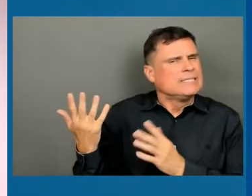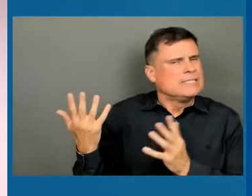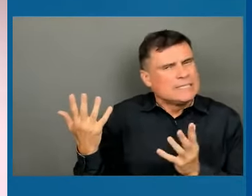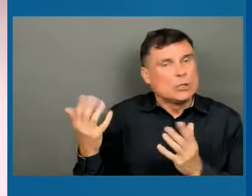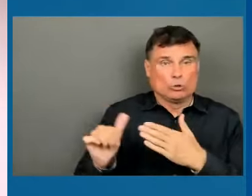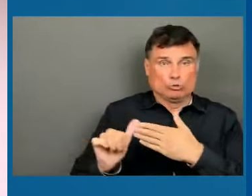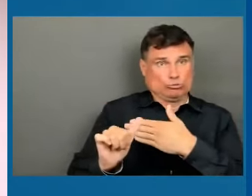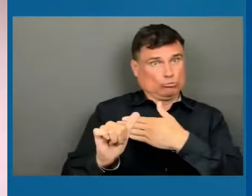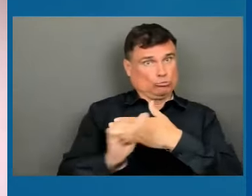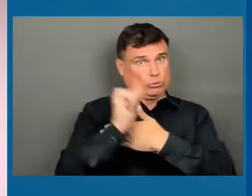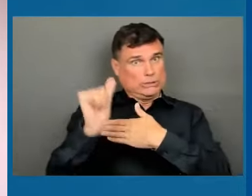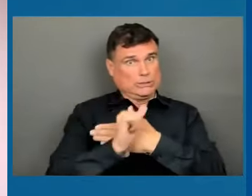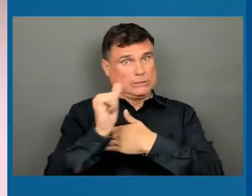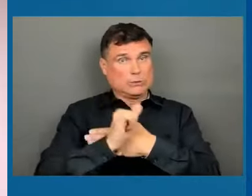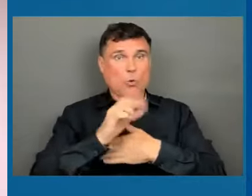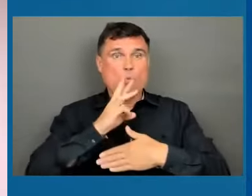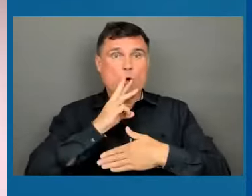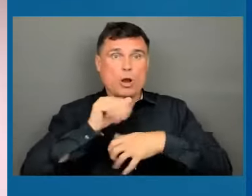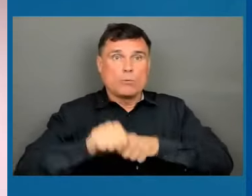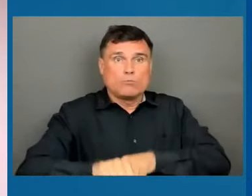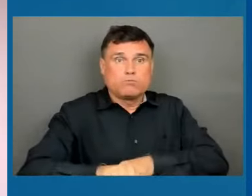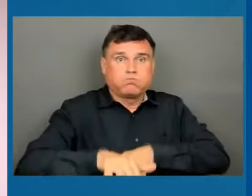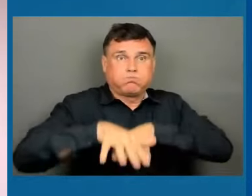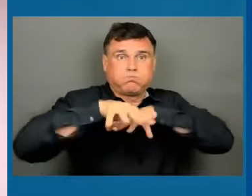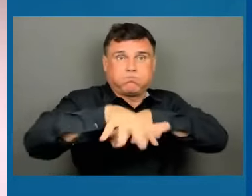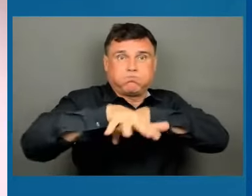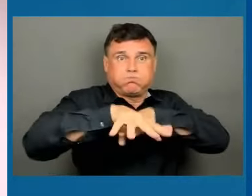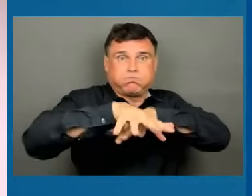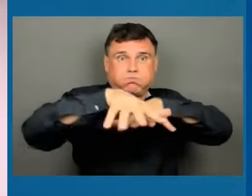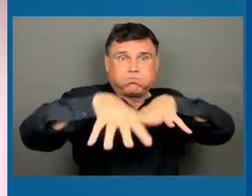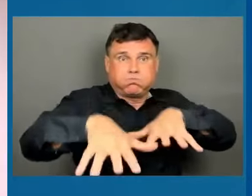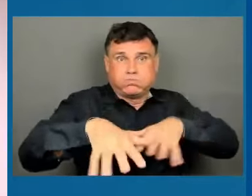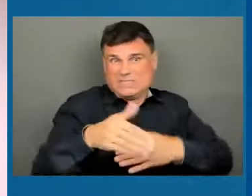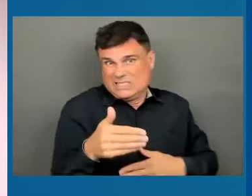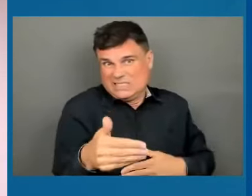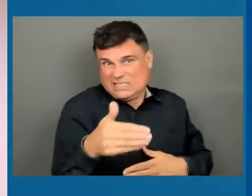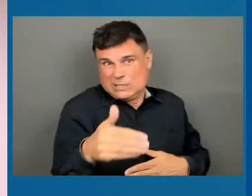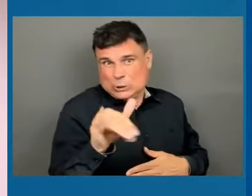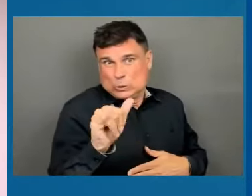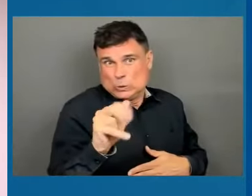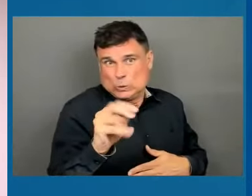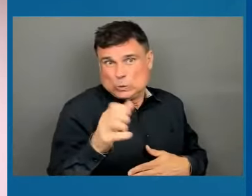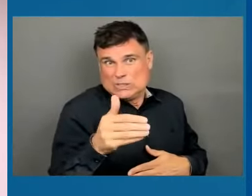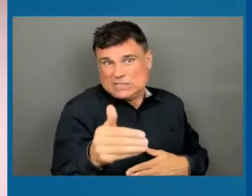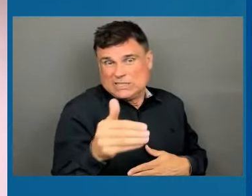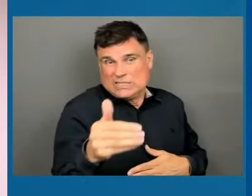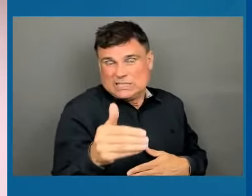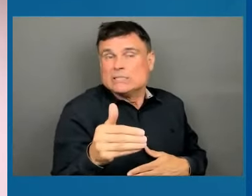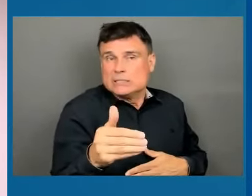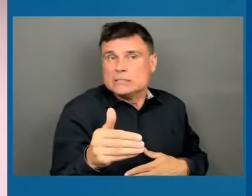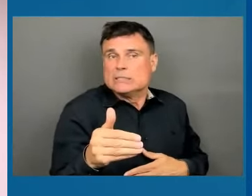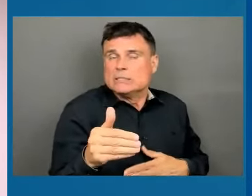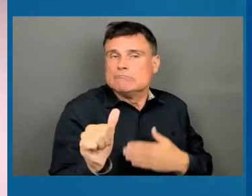elevated around the province. And we have that seasonality in the risk and at this point it's